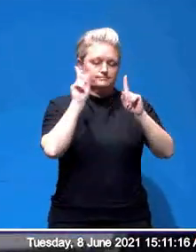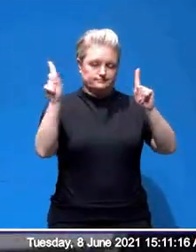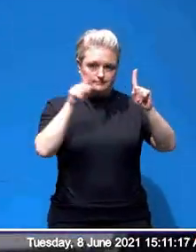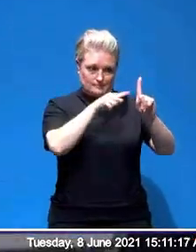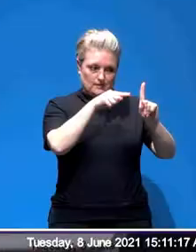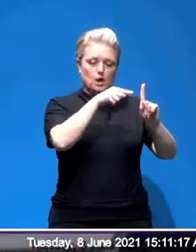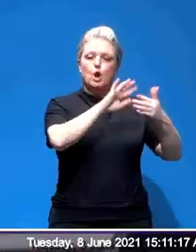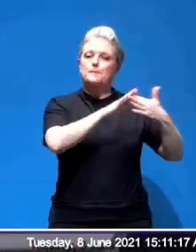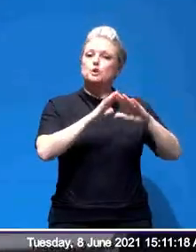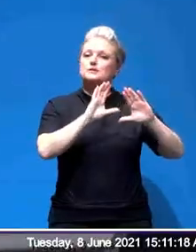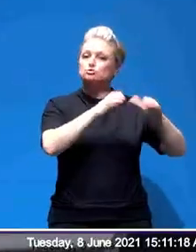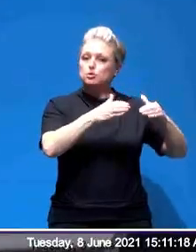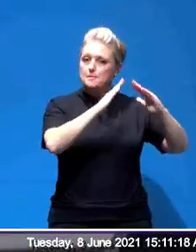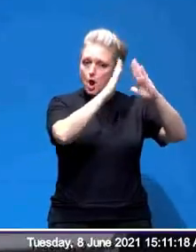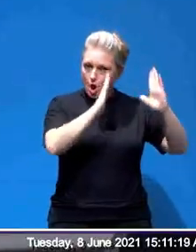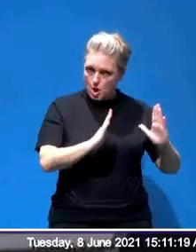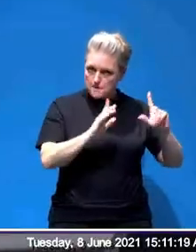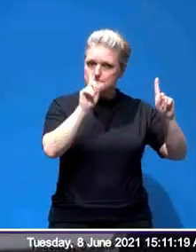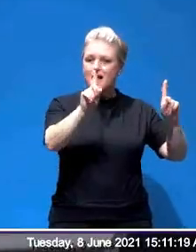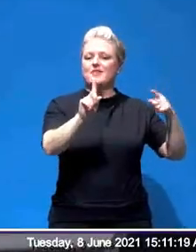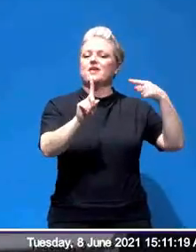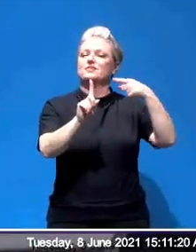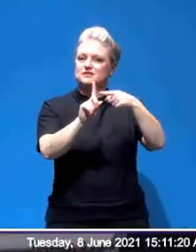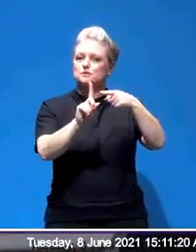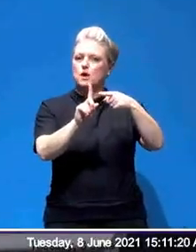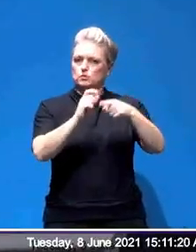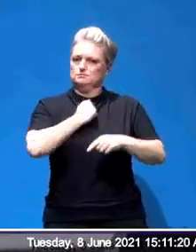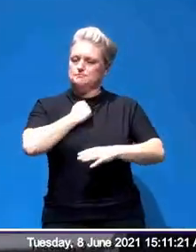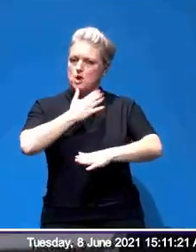the other, which was the position I held, was for Highgate Park,